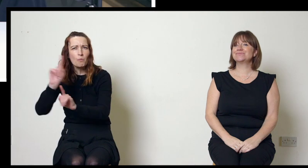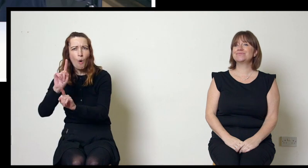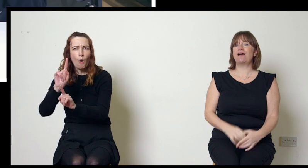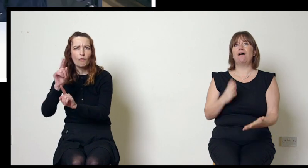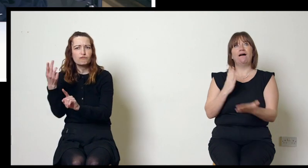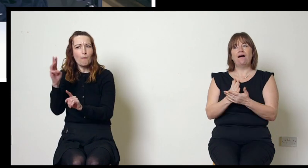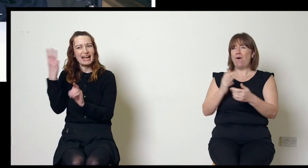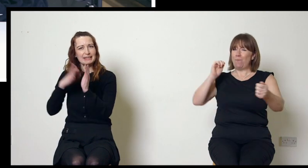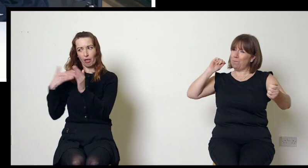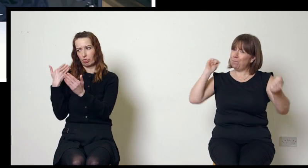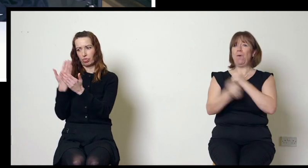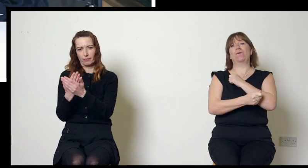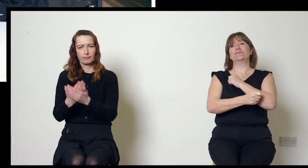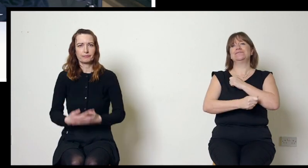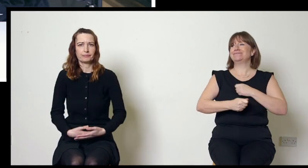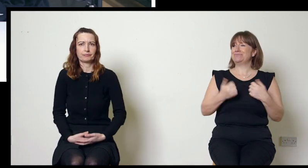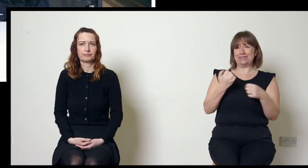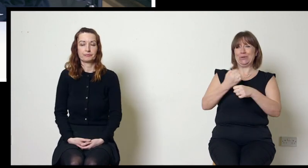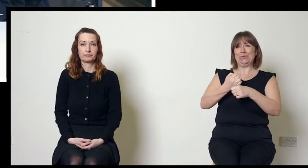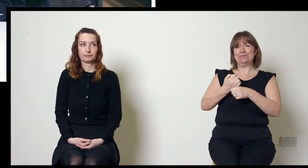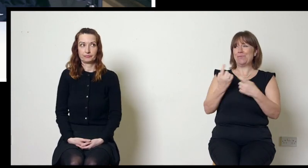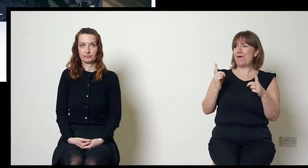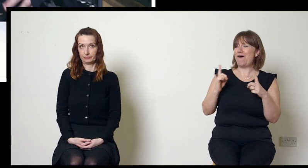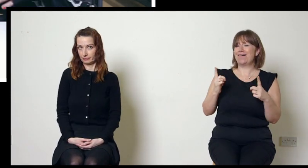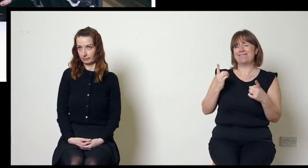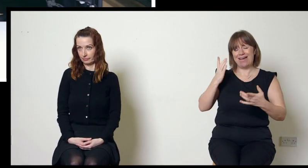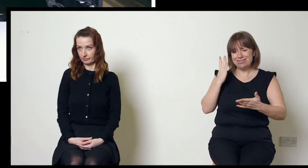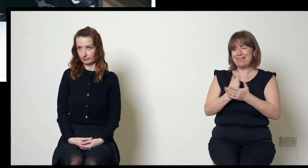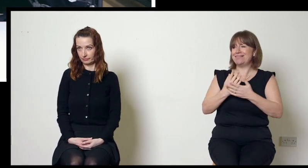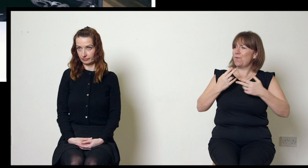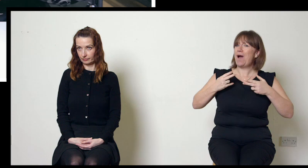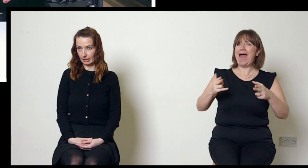It’s completely transformed what we do in such an authentic way though. I think